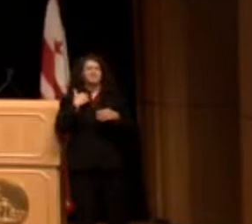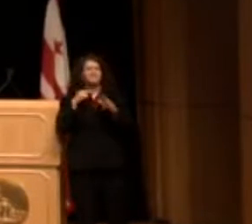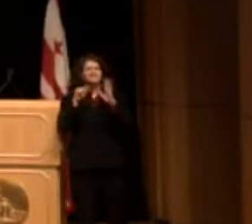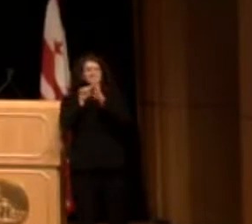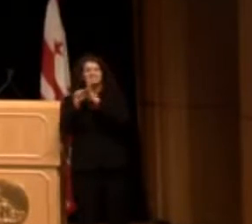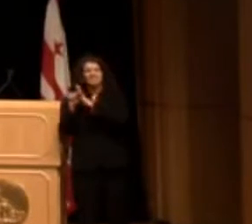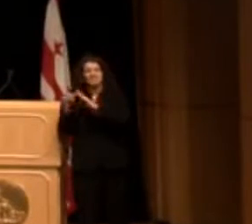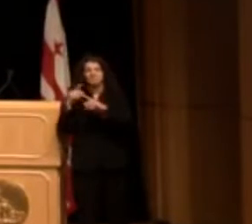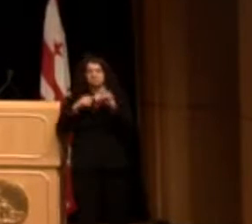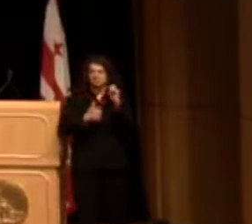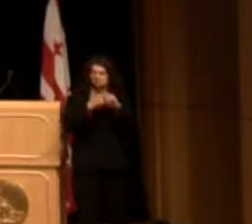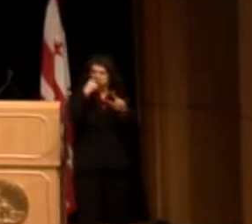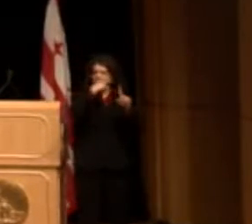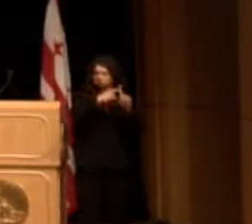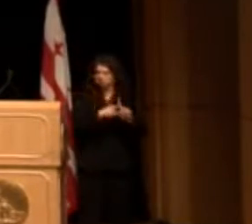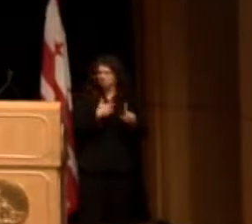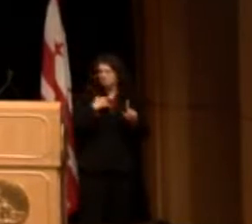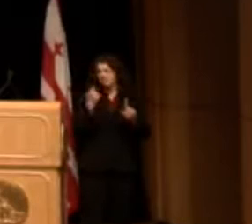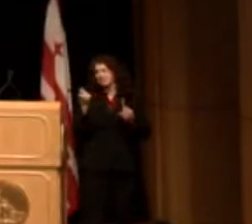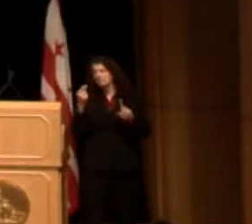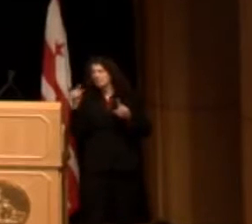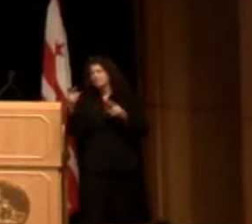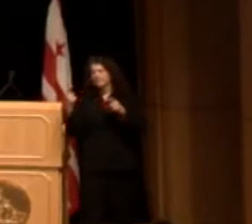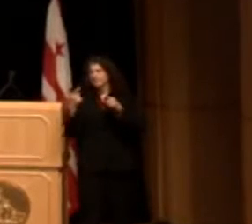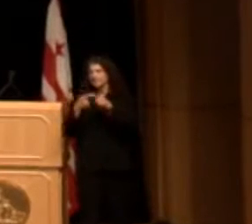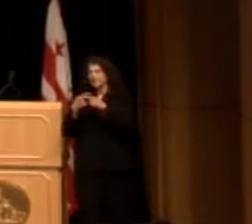OFFICE WE RELEASED AN ECONOMIC DEVELOPMENT STRATEGY THIS REALLY